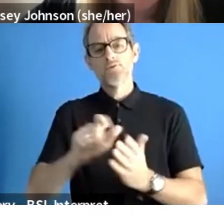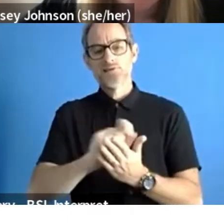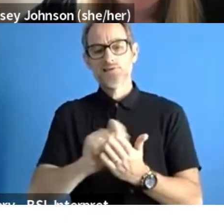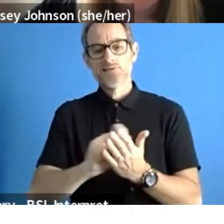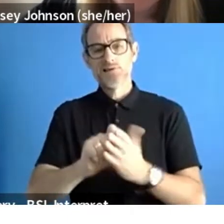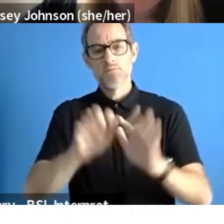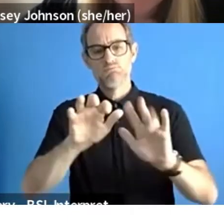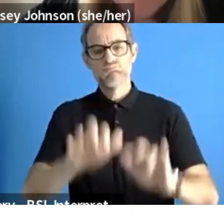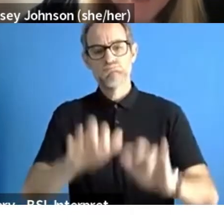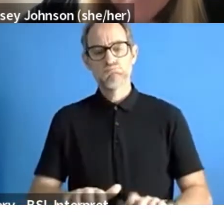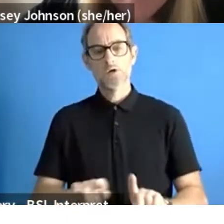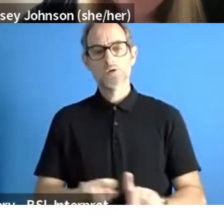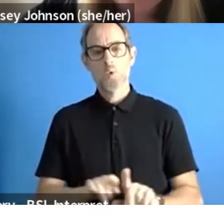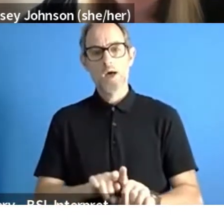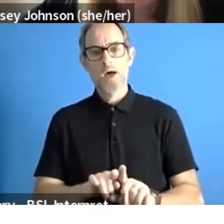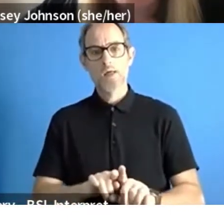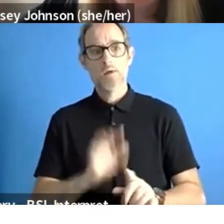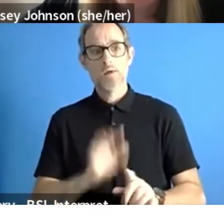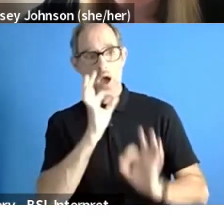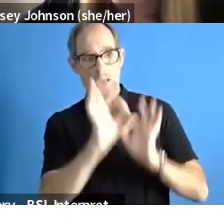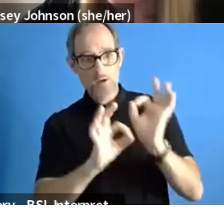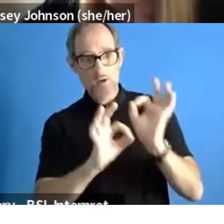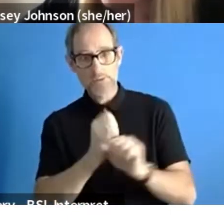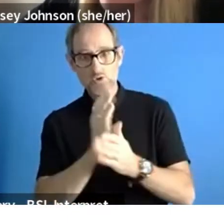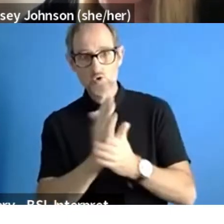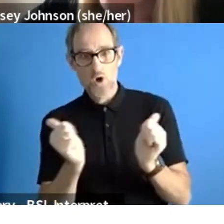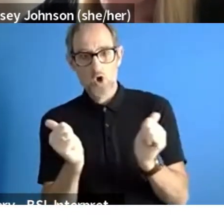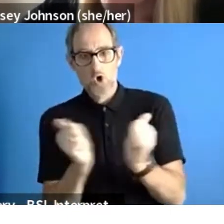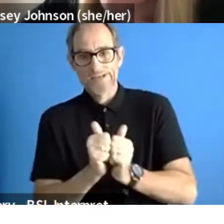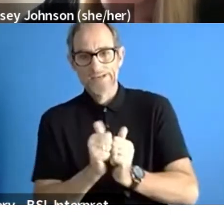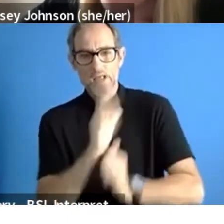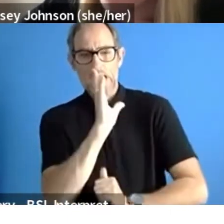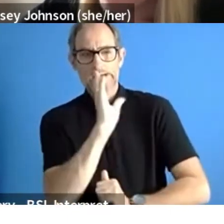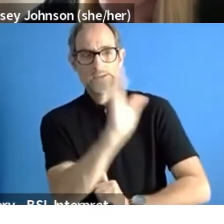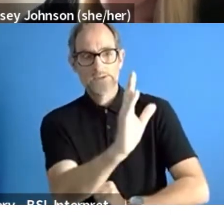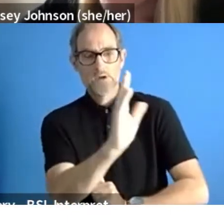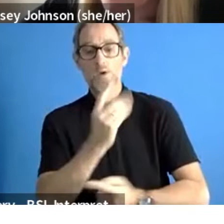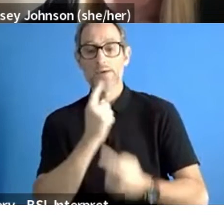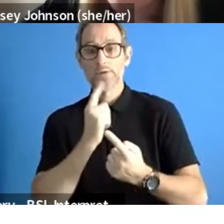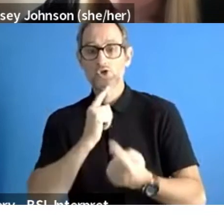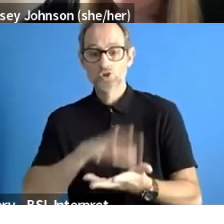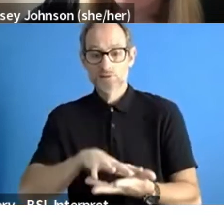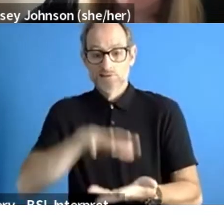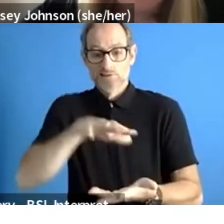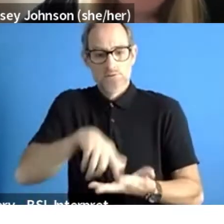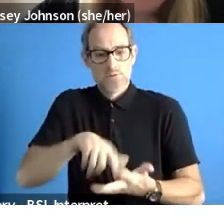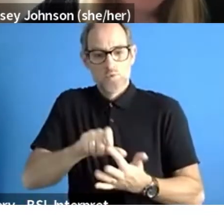Make sure you get consent with people taking part and let them know what